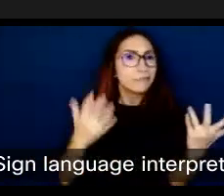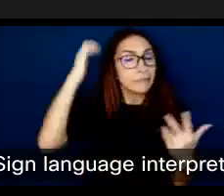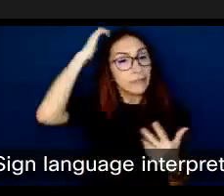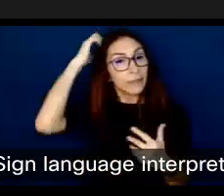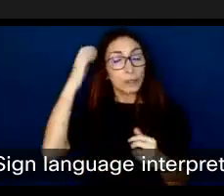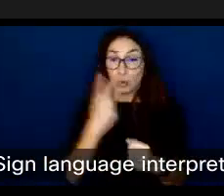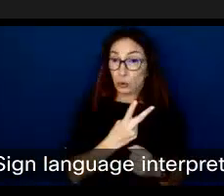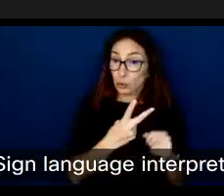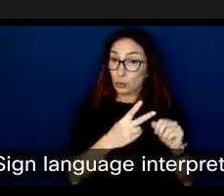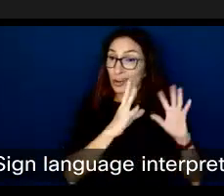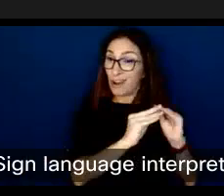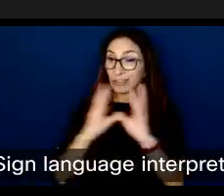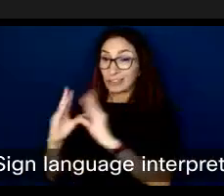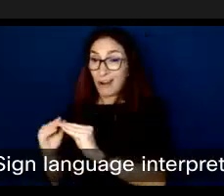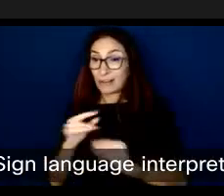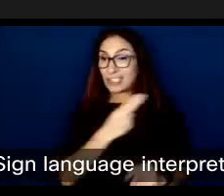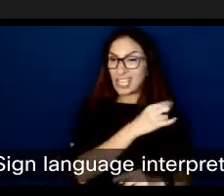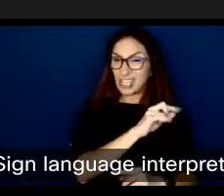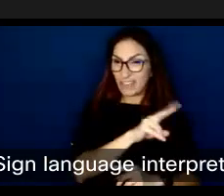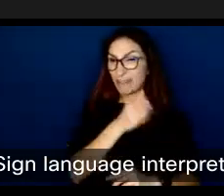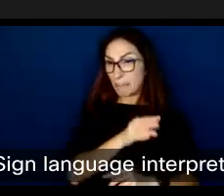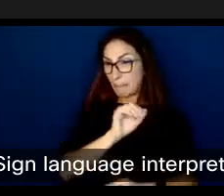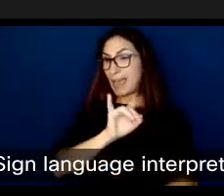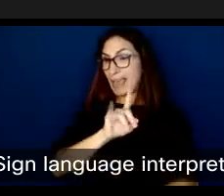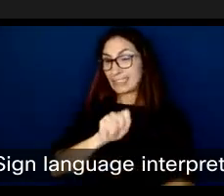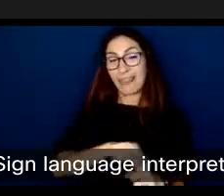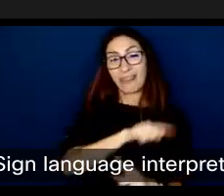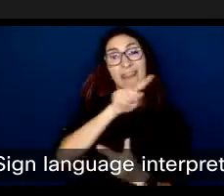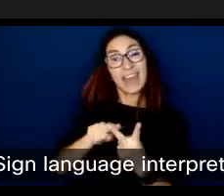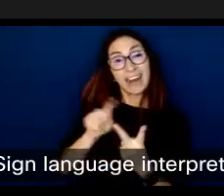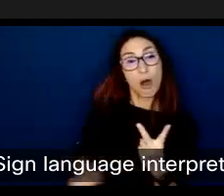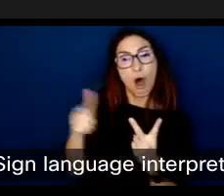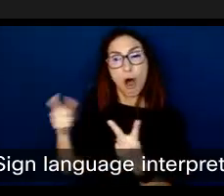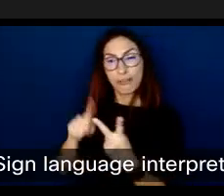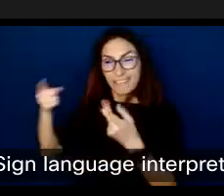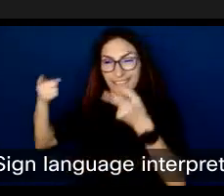then one listening session at an event called AIDS Watch which